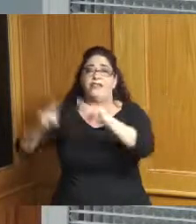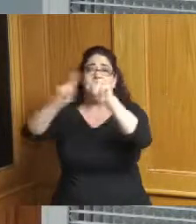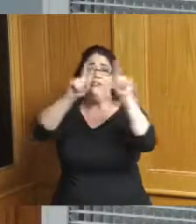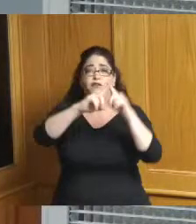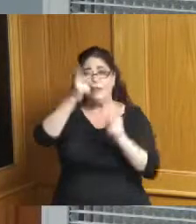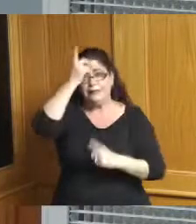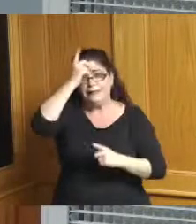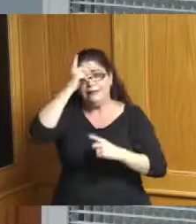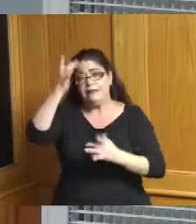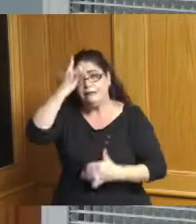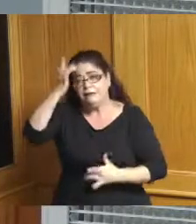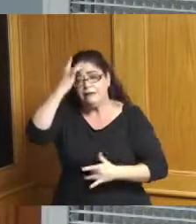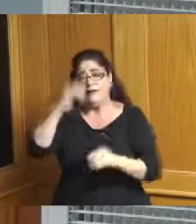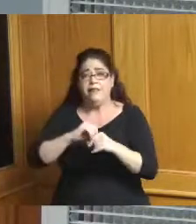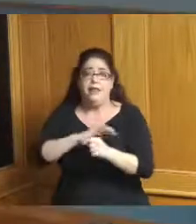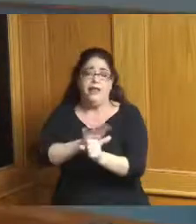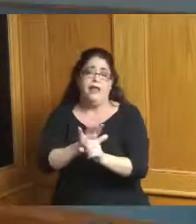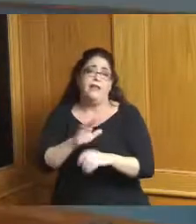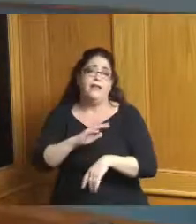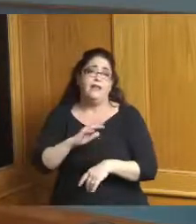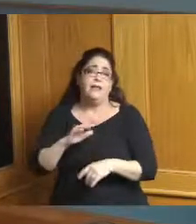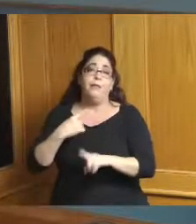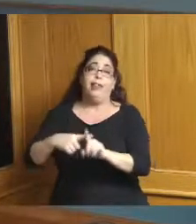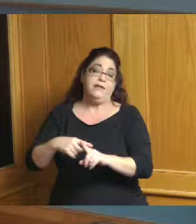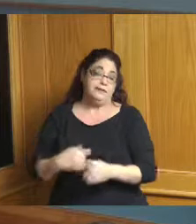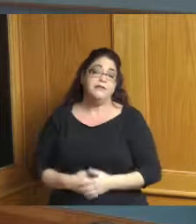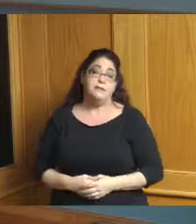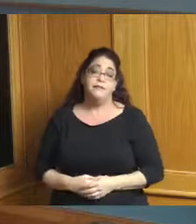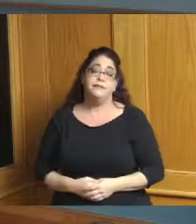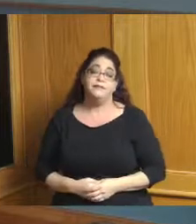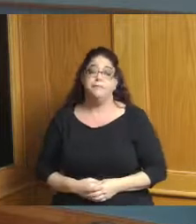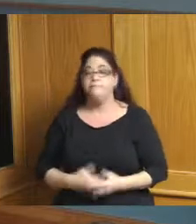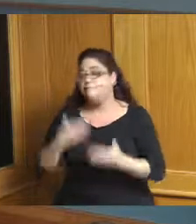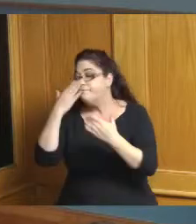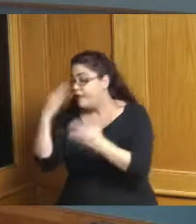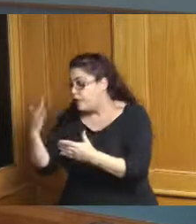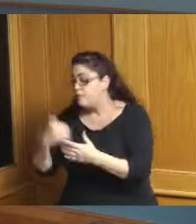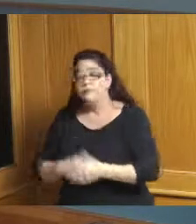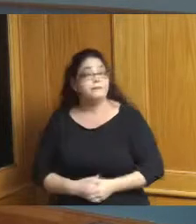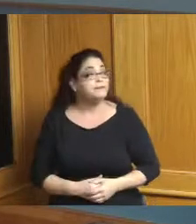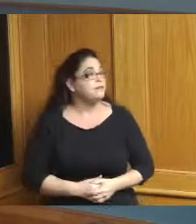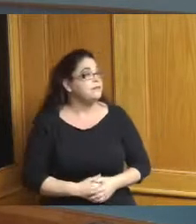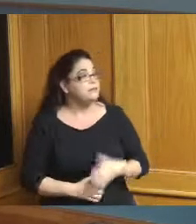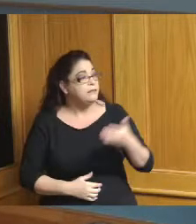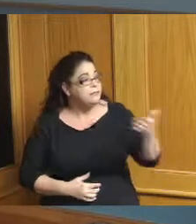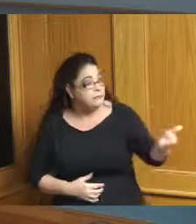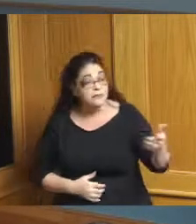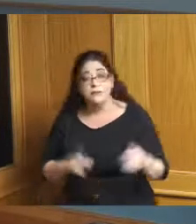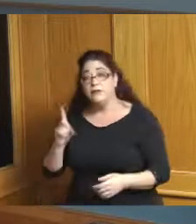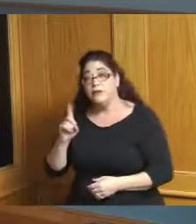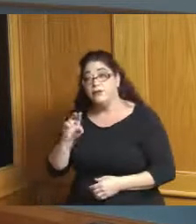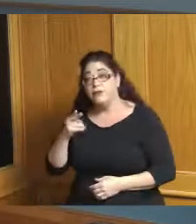okay thank you yep thank you Commissioner Driehaus thank you just one quick question related to